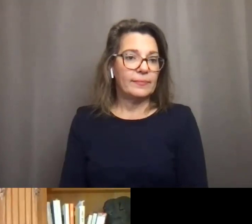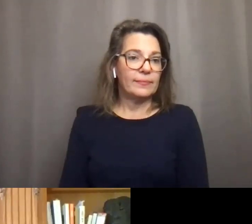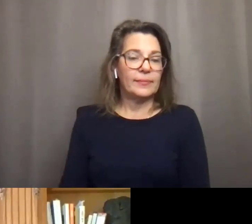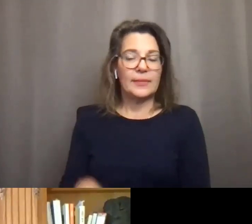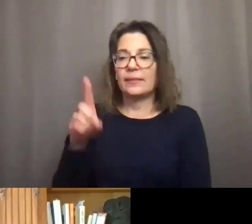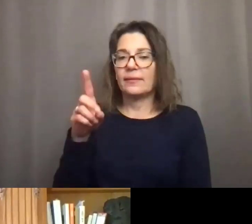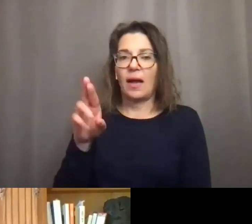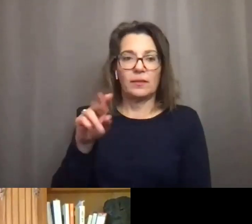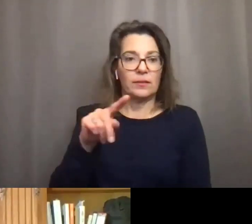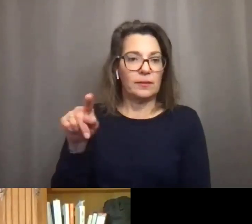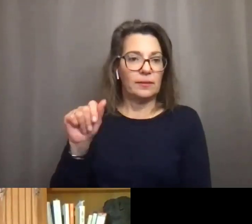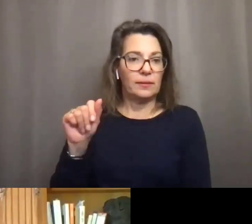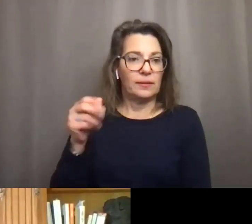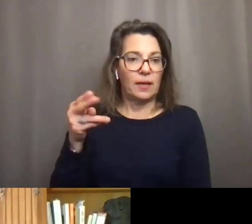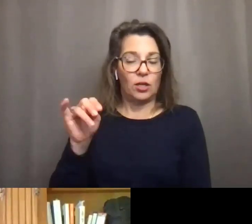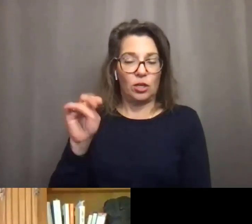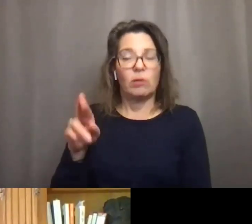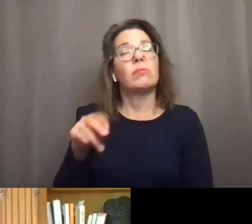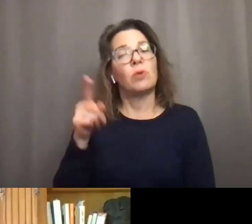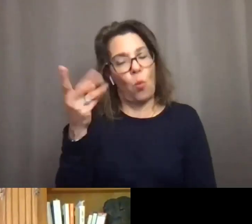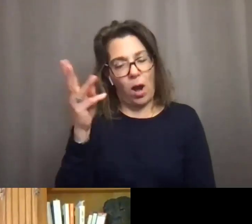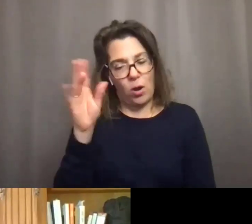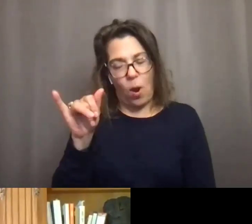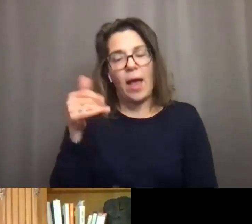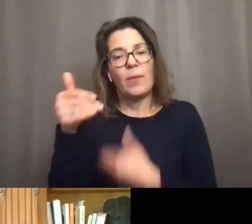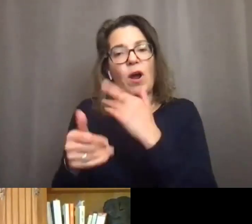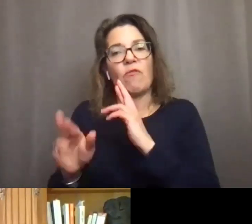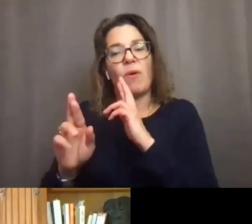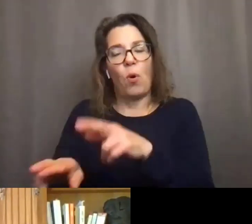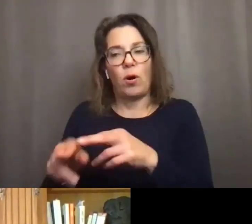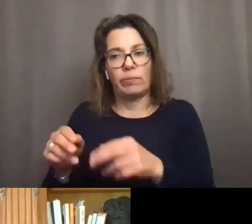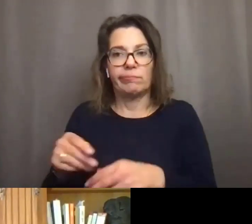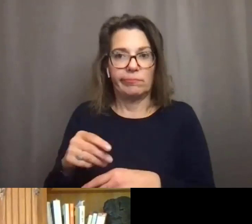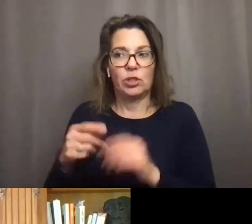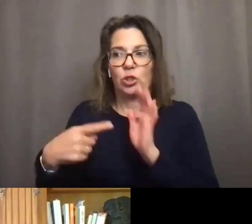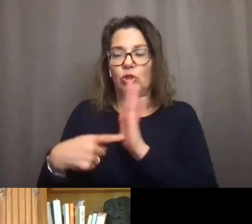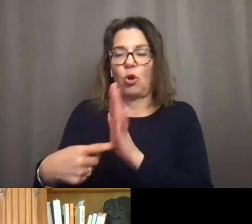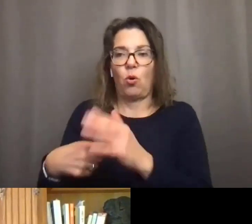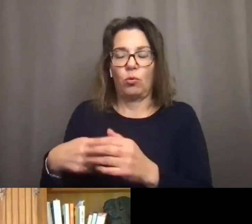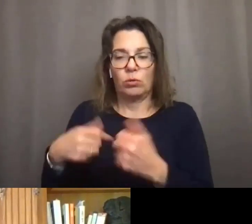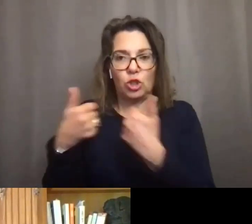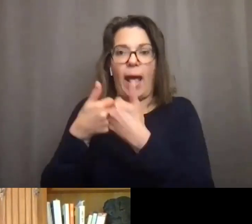and many of these slides were adapted from her, so I just wanted to give her acknowledgment of that.